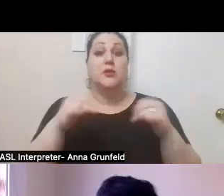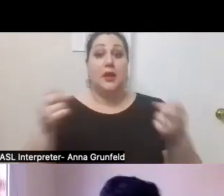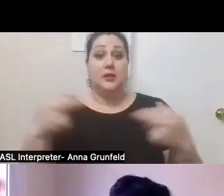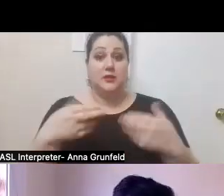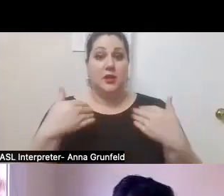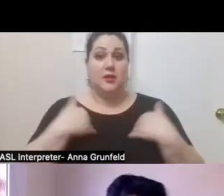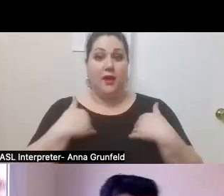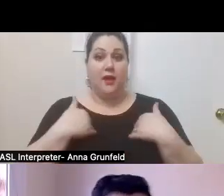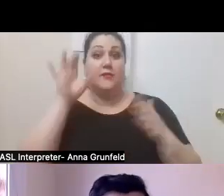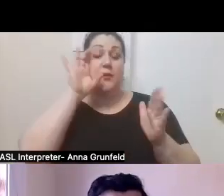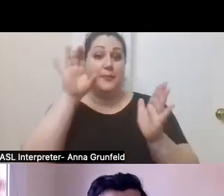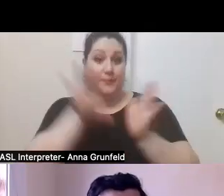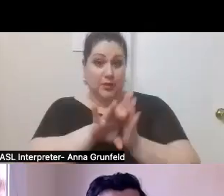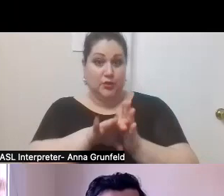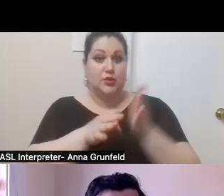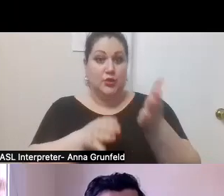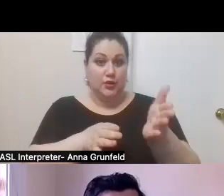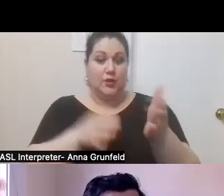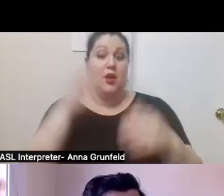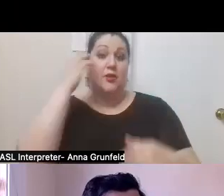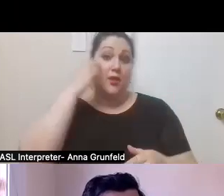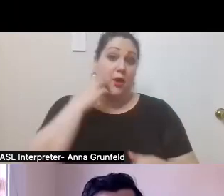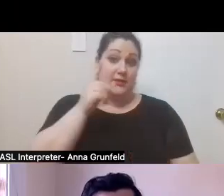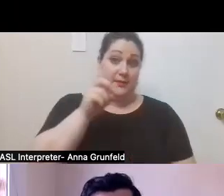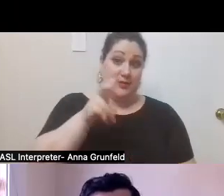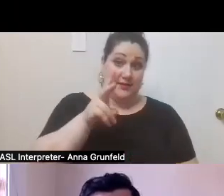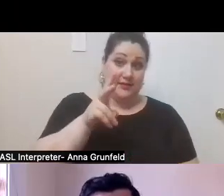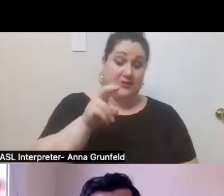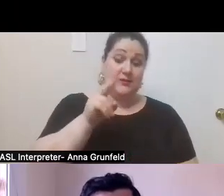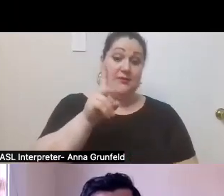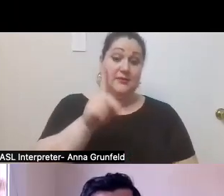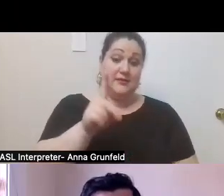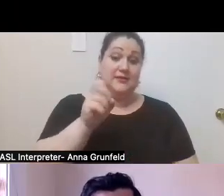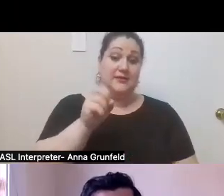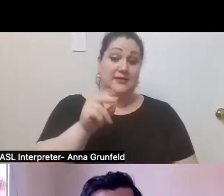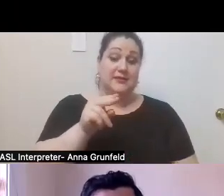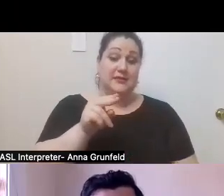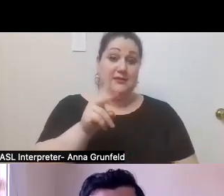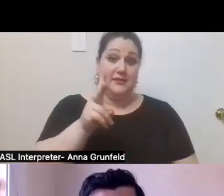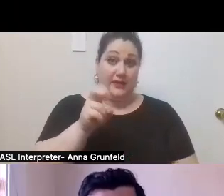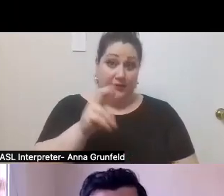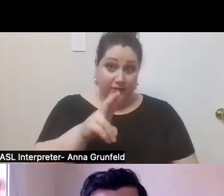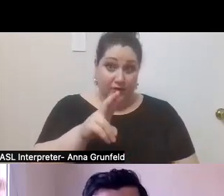Yeah, the hospital in Denver where I was admitted for several days and then.